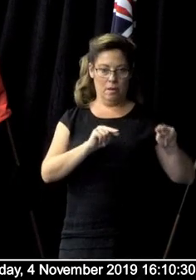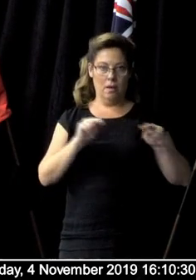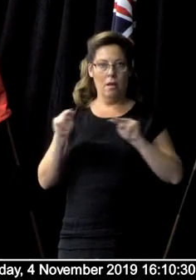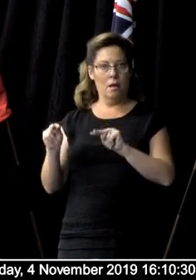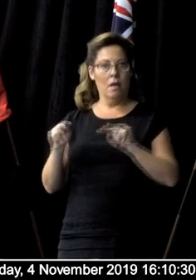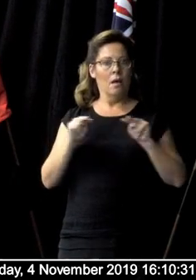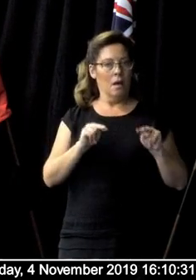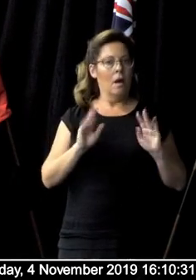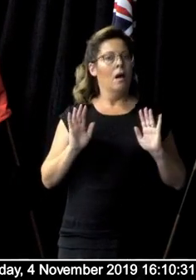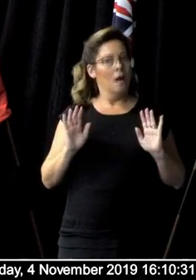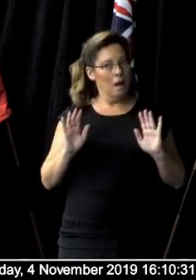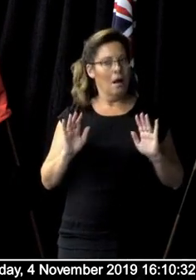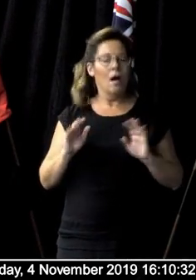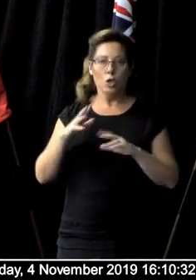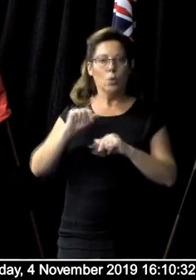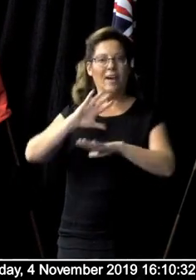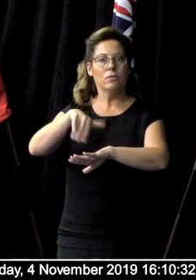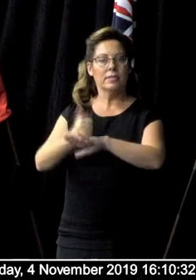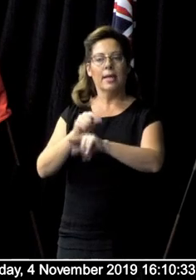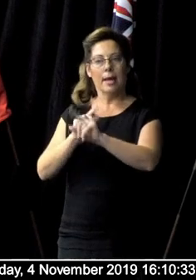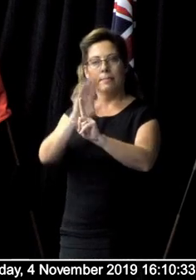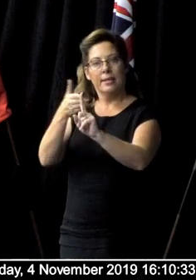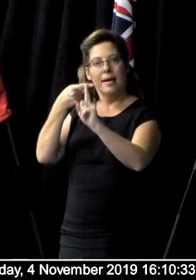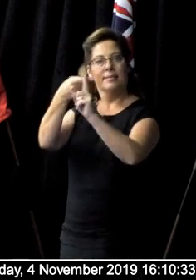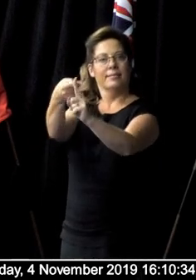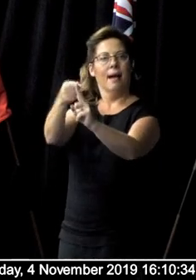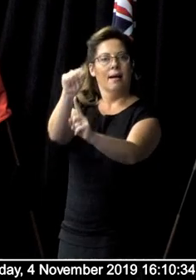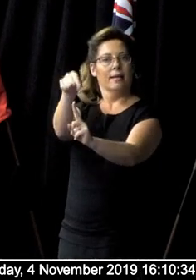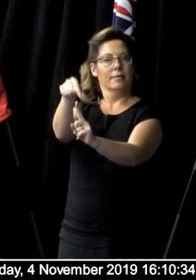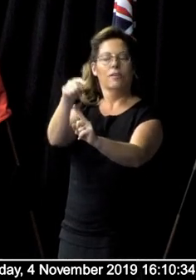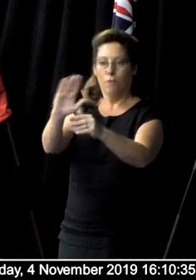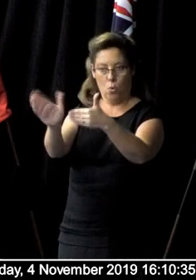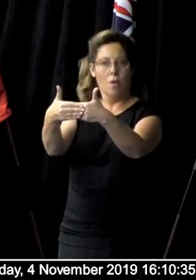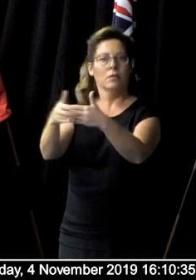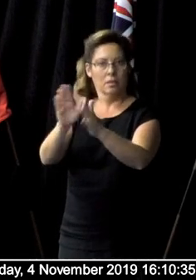closure date and you did have to set targets, and then you needed to listen to